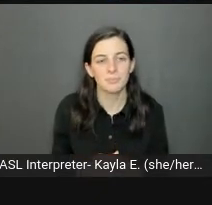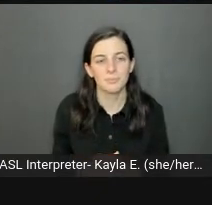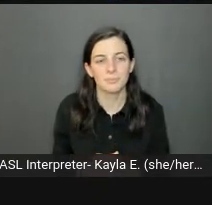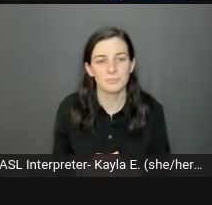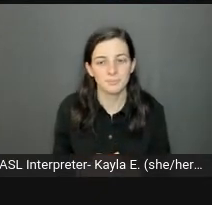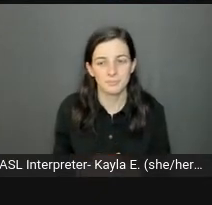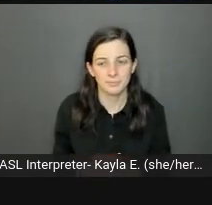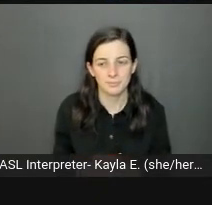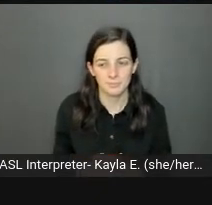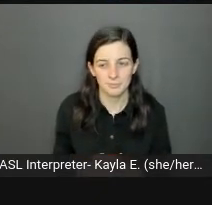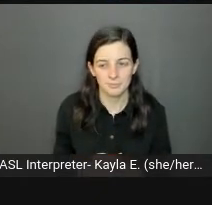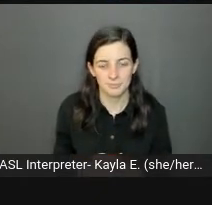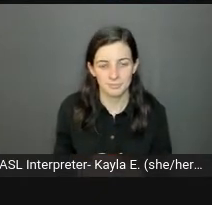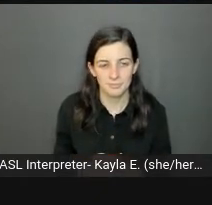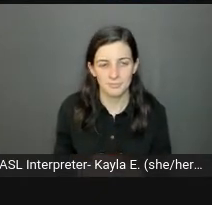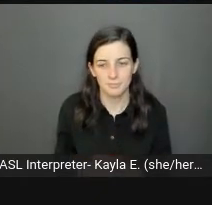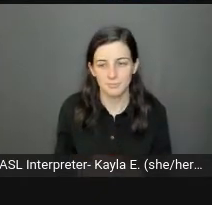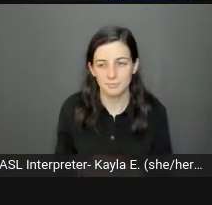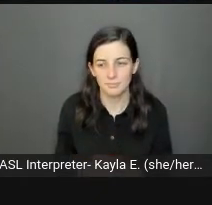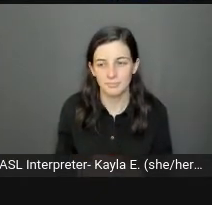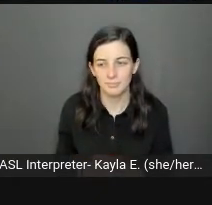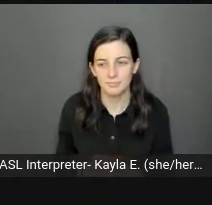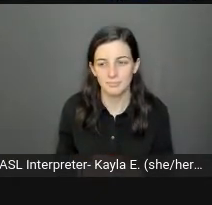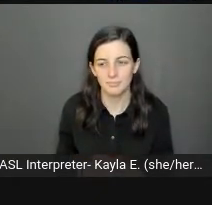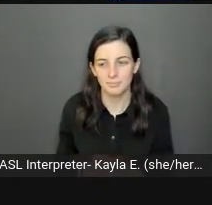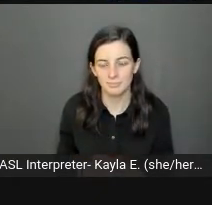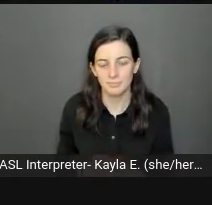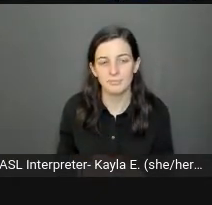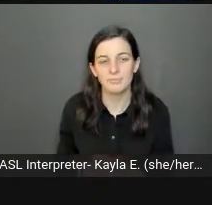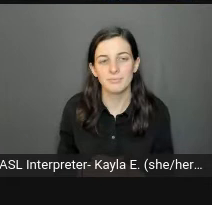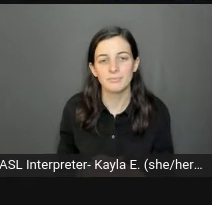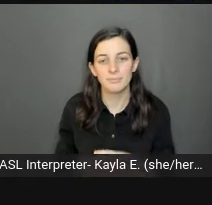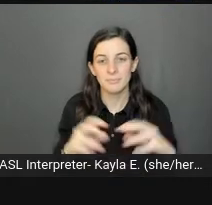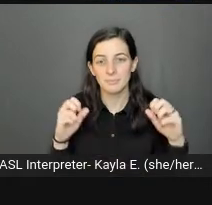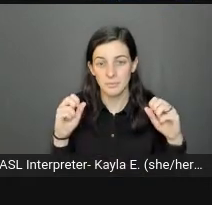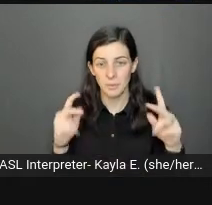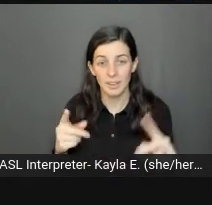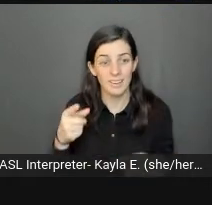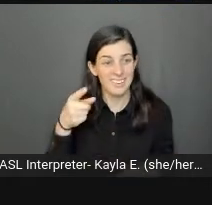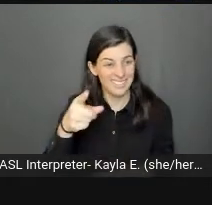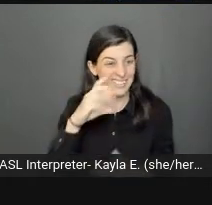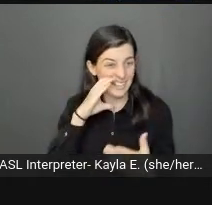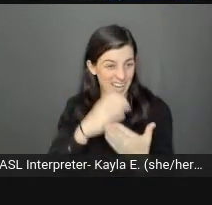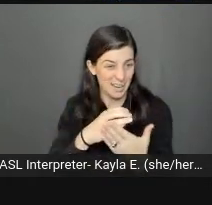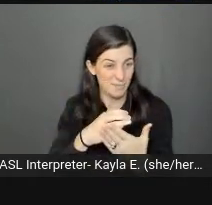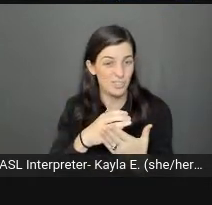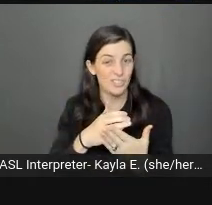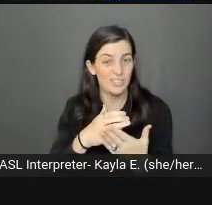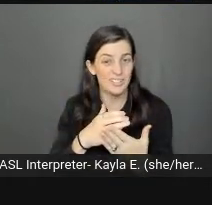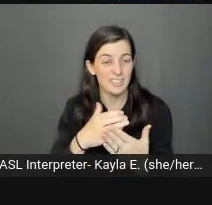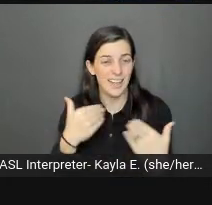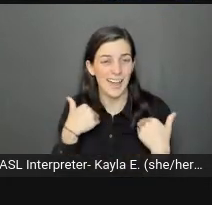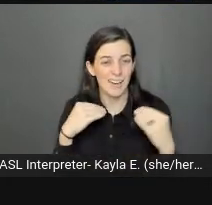We have the wrong bit. Okay, these images have no alt attribute, which is not good